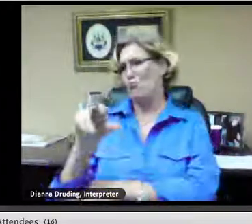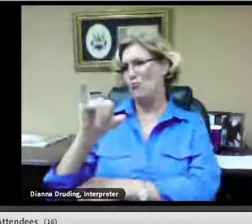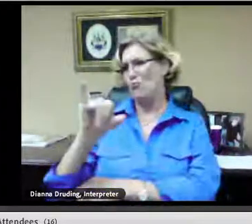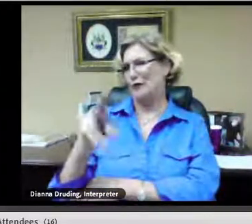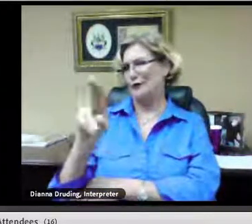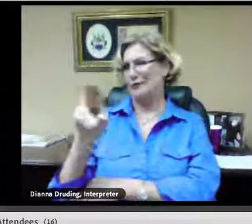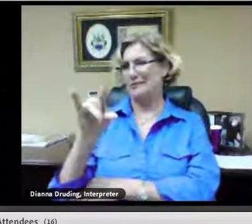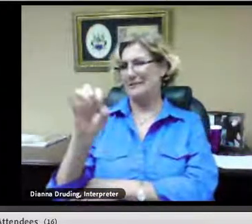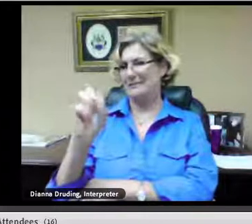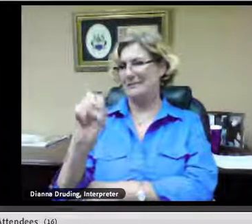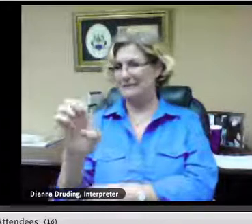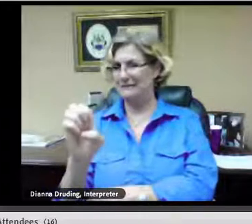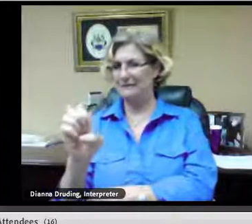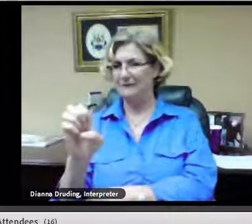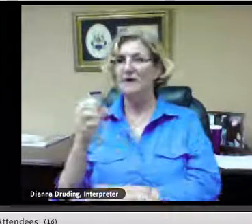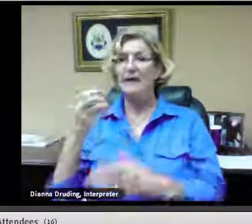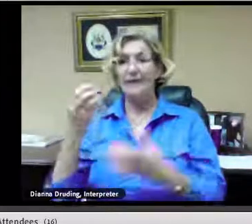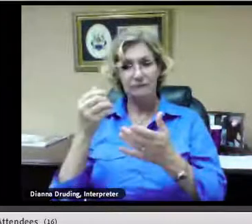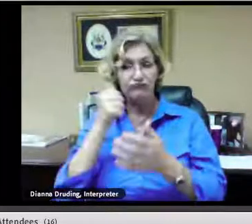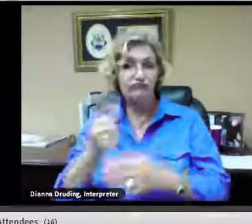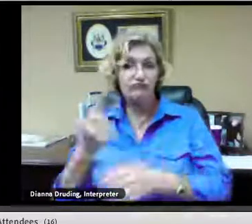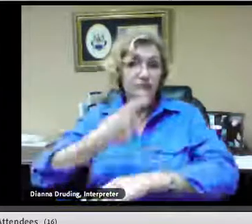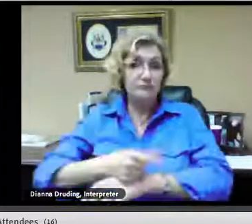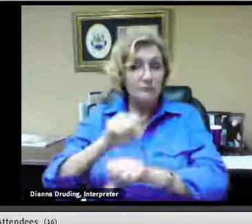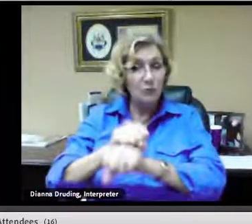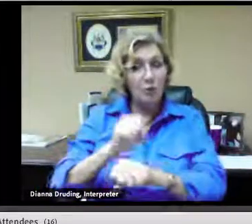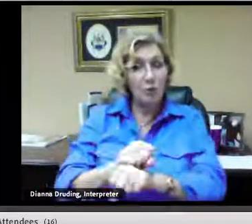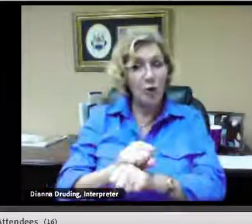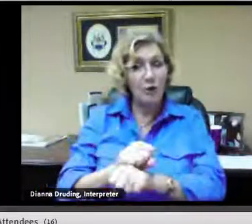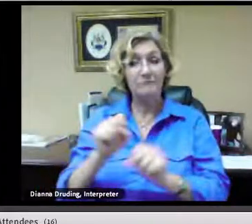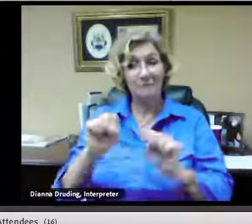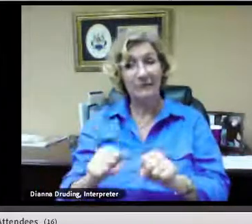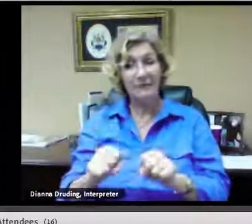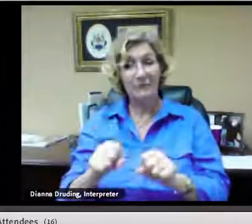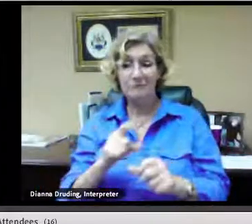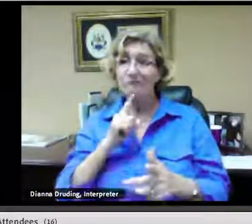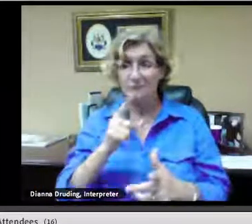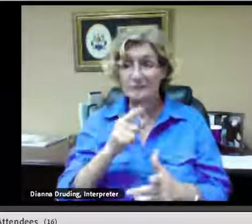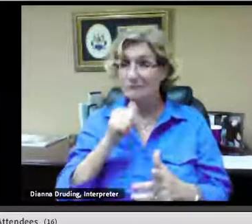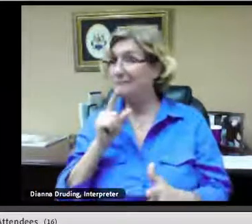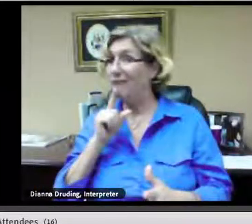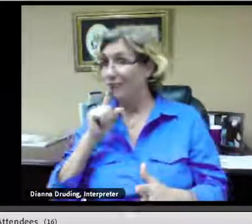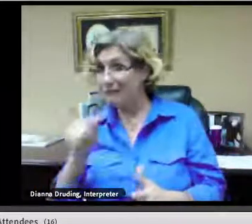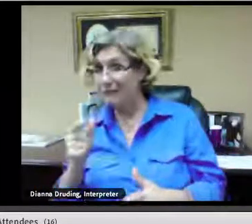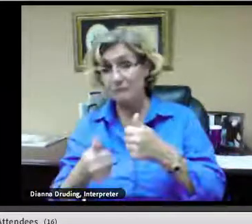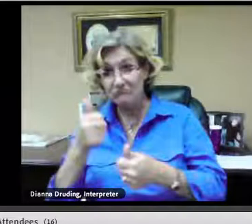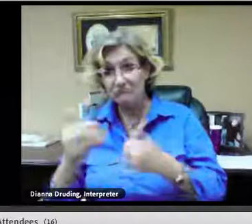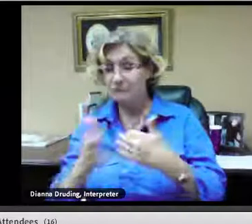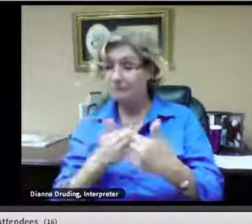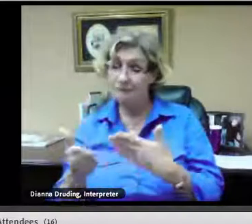and note these may be intentional or unintentional, doesn't matter. Just take a look at these four signs